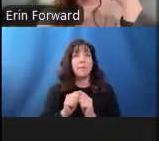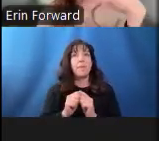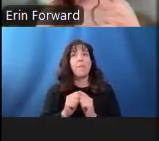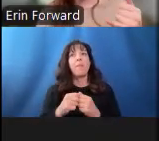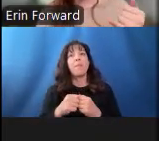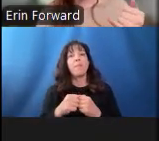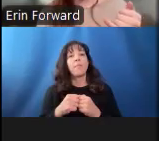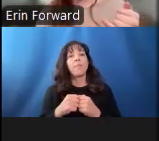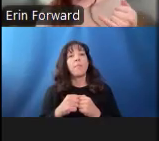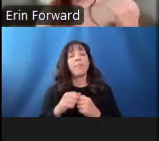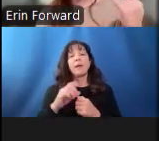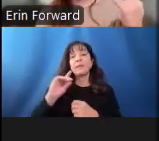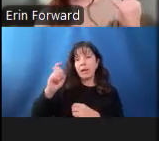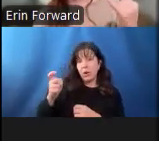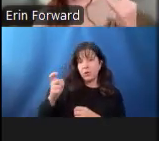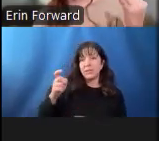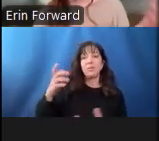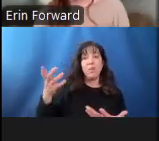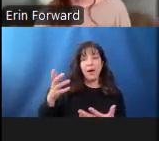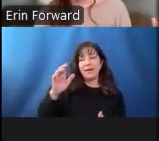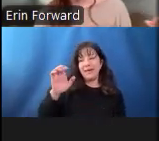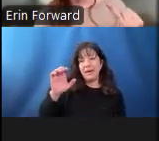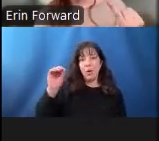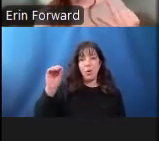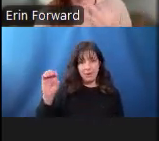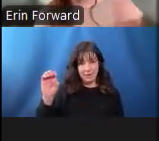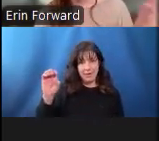had a diagnosis of eOe, and so he liked to throw things, and he